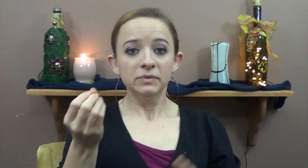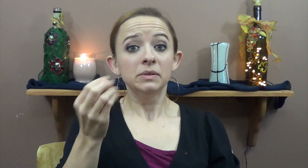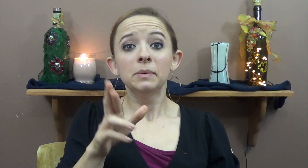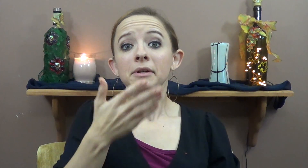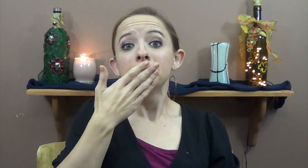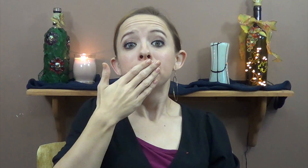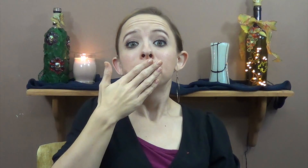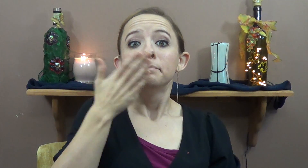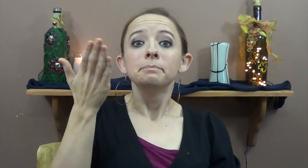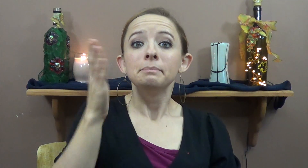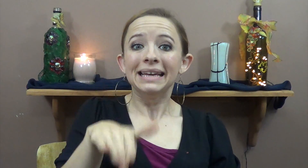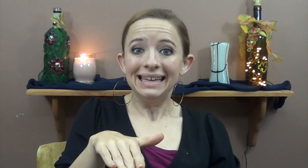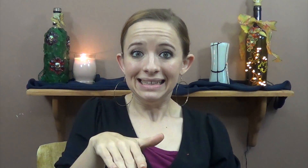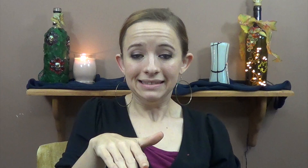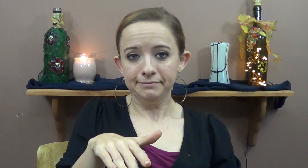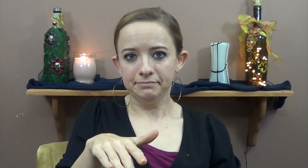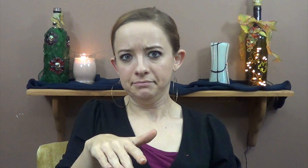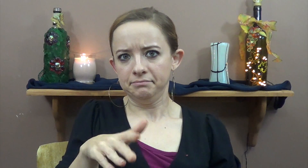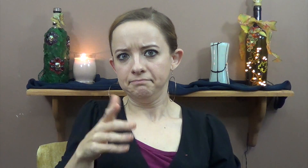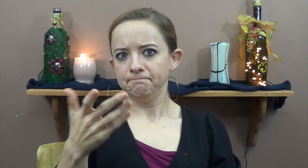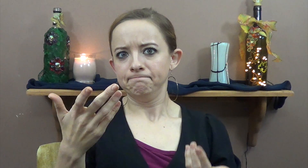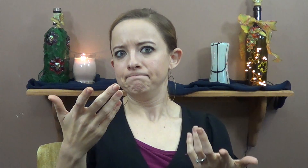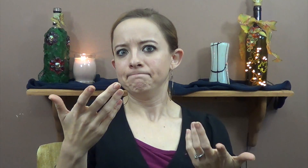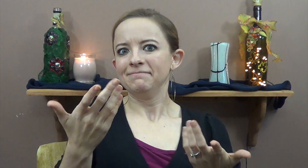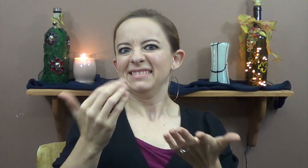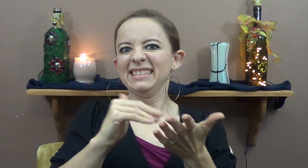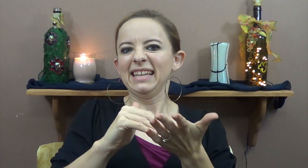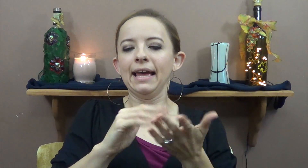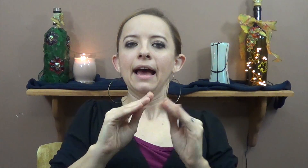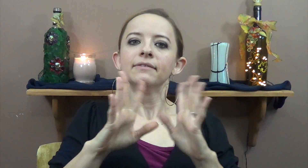you know good. BAD same idea. There's